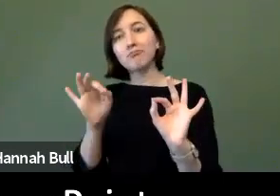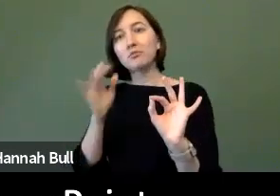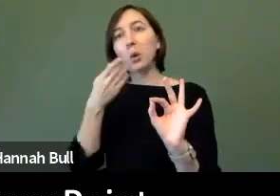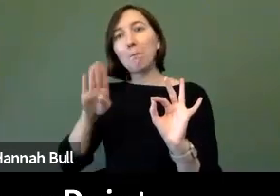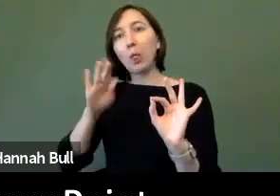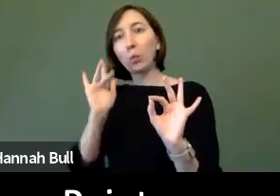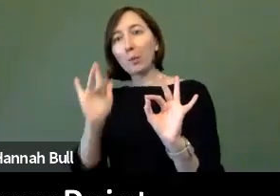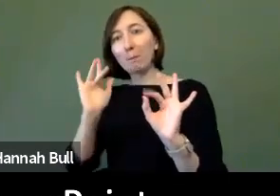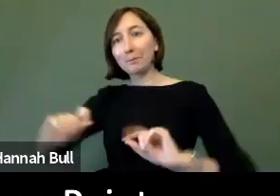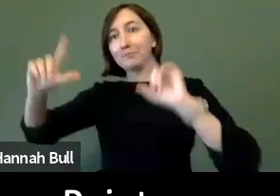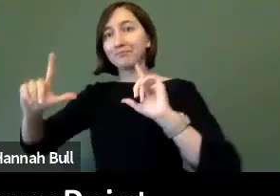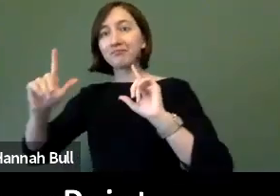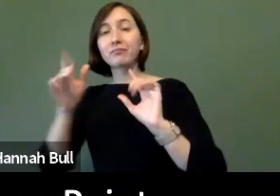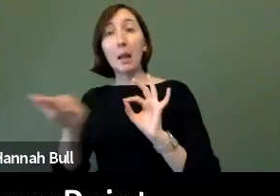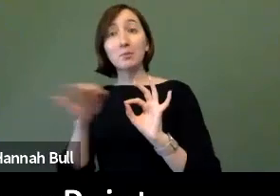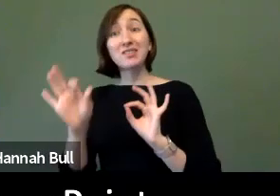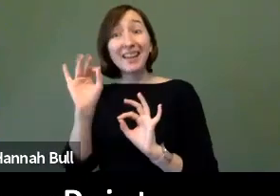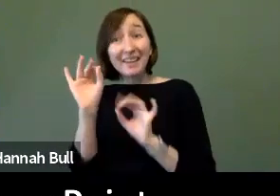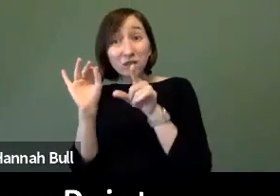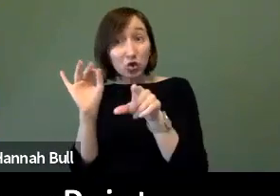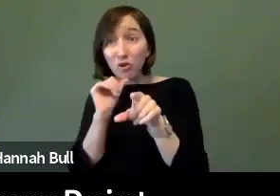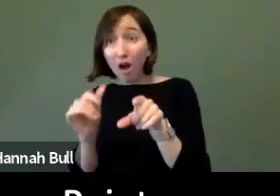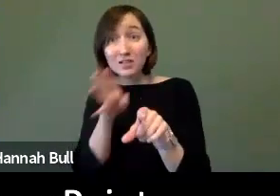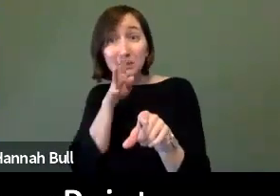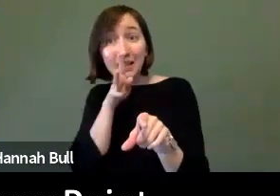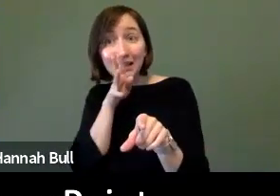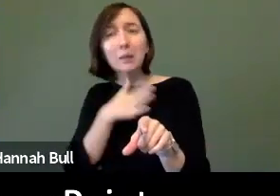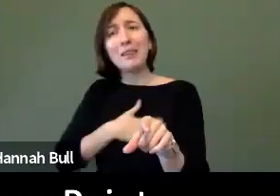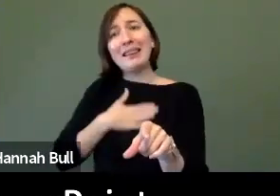If you're not actively speaking, please mute your microphone.